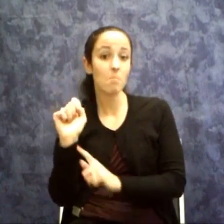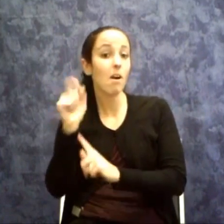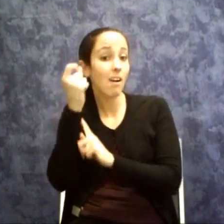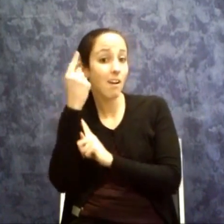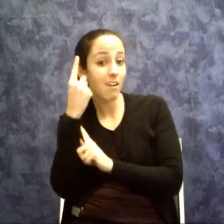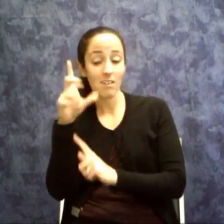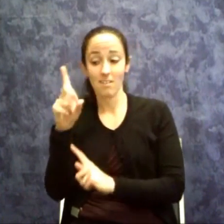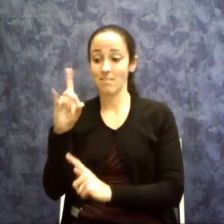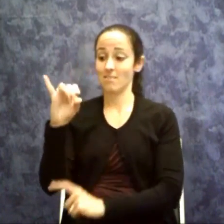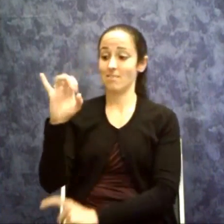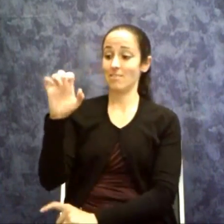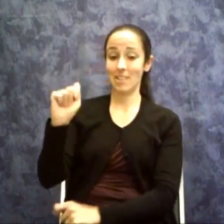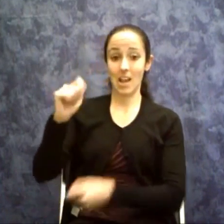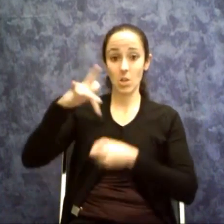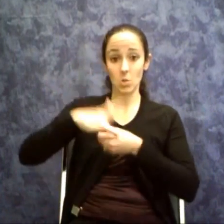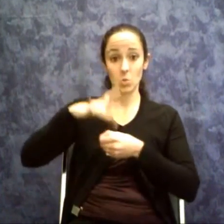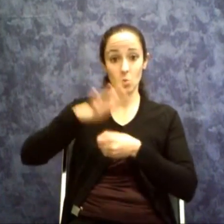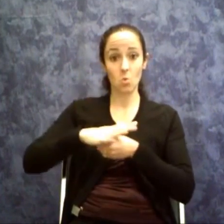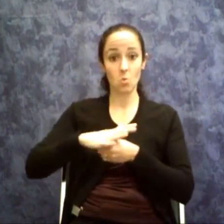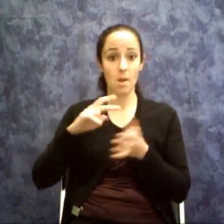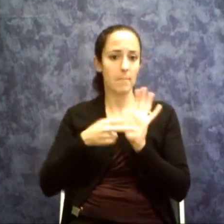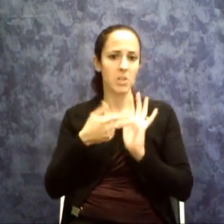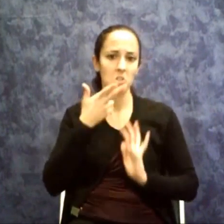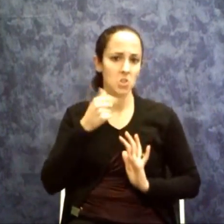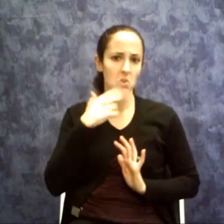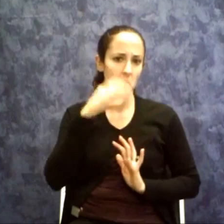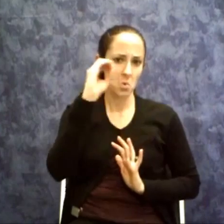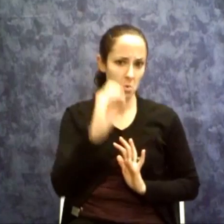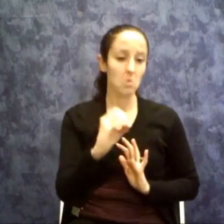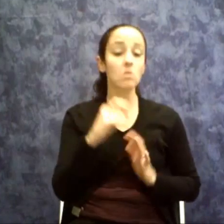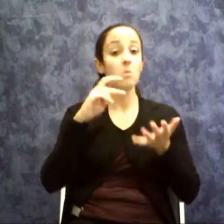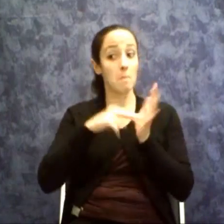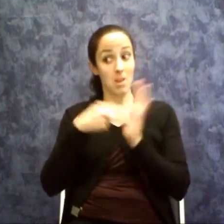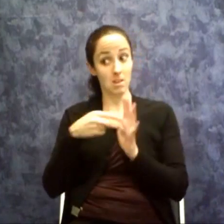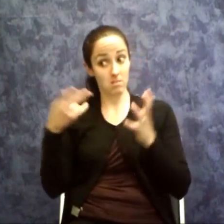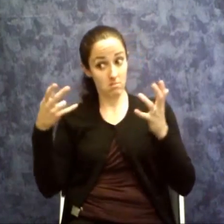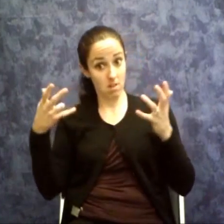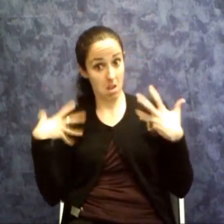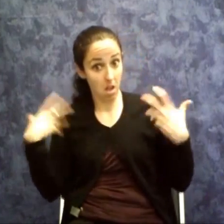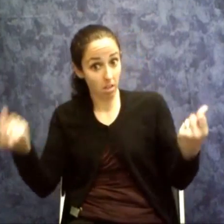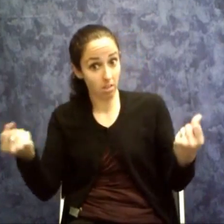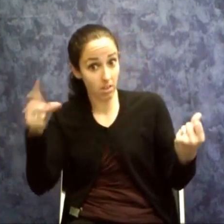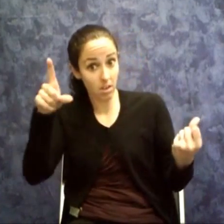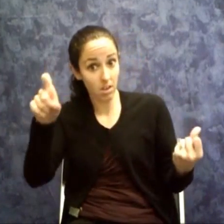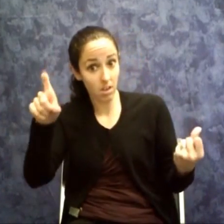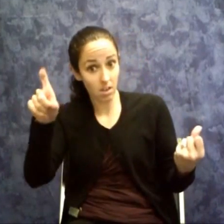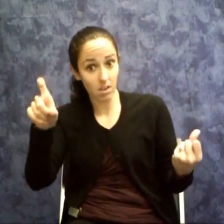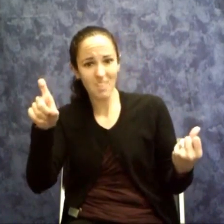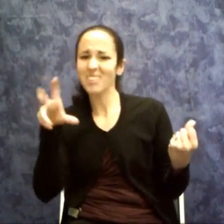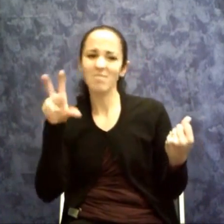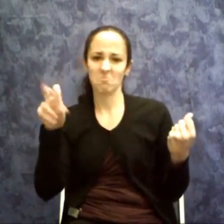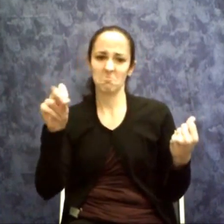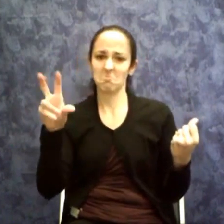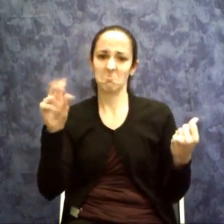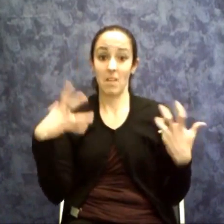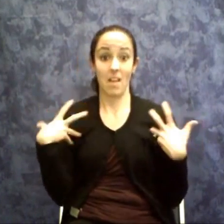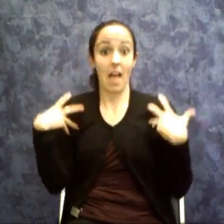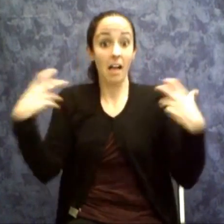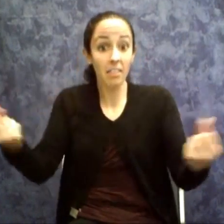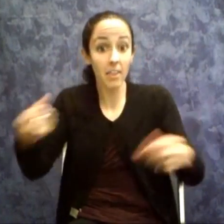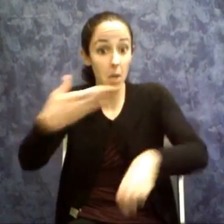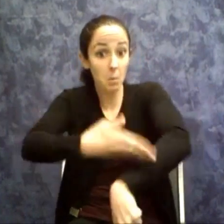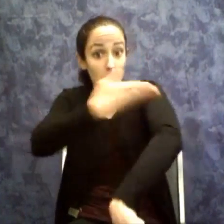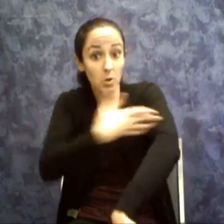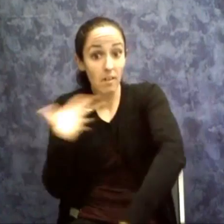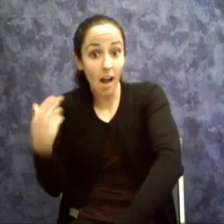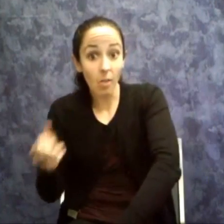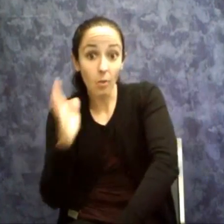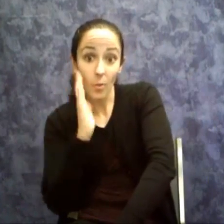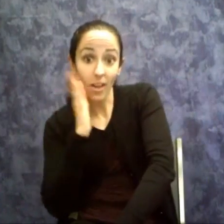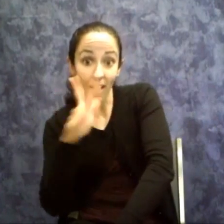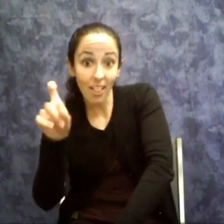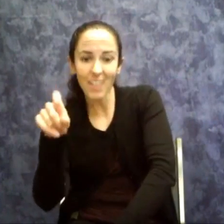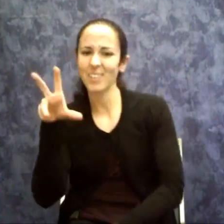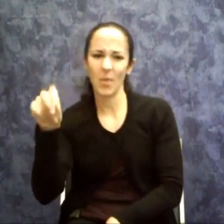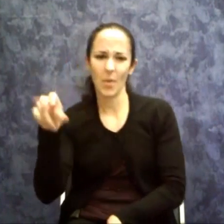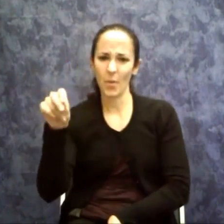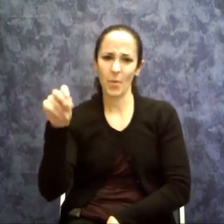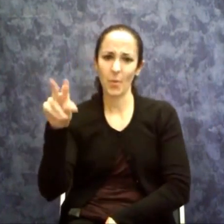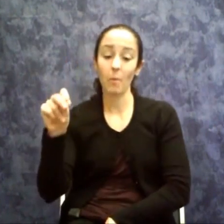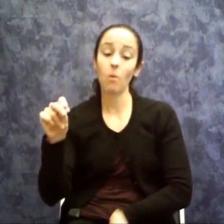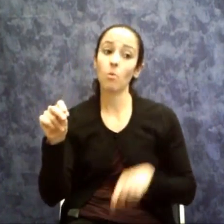Understand that diet soda means there is no sugar. However, diet soda is still not healthy for you. It will not improve your health.